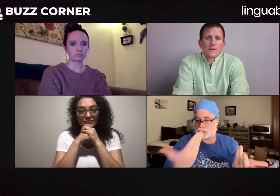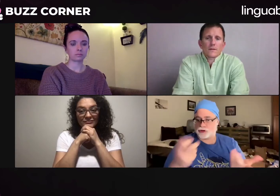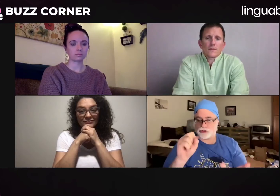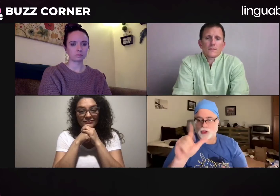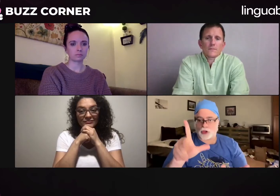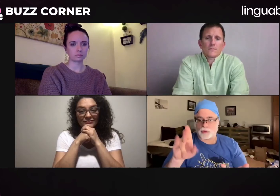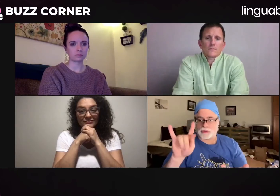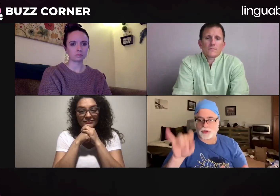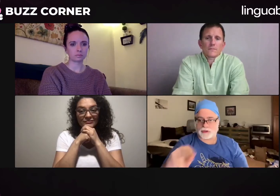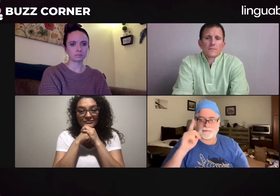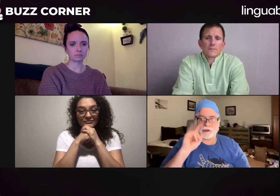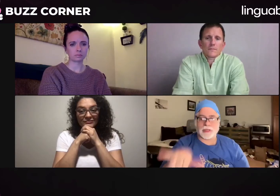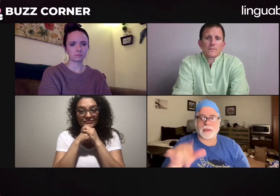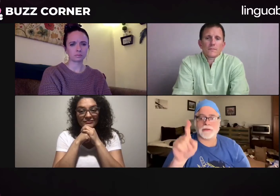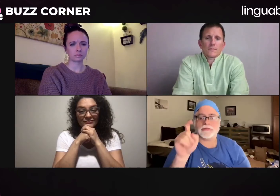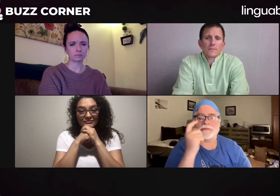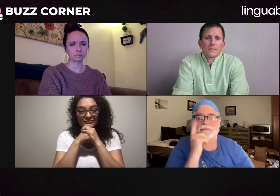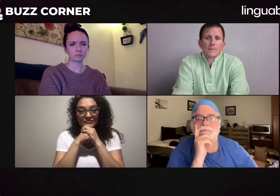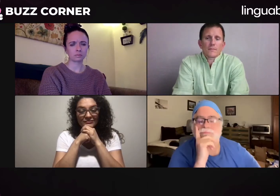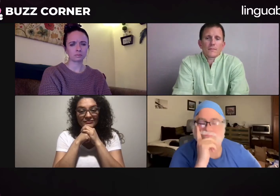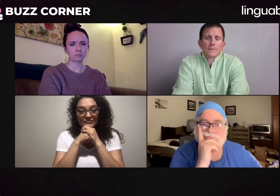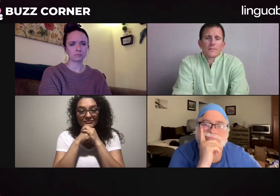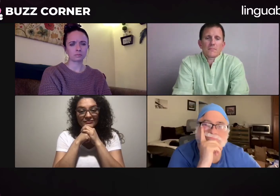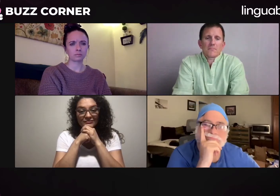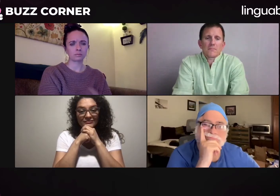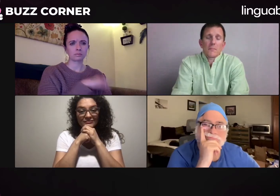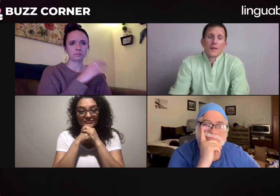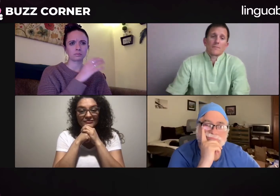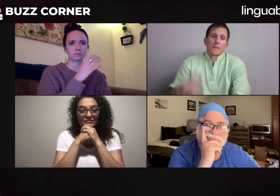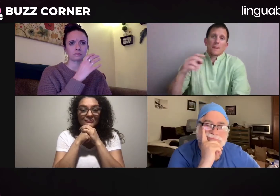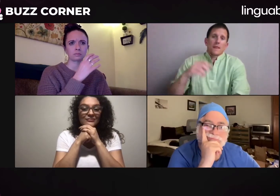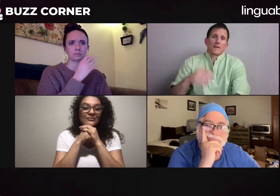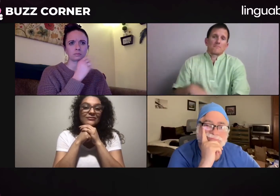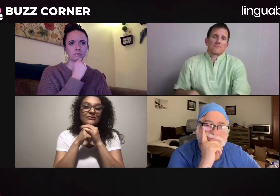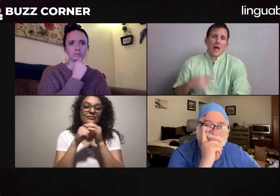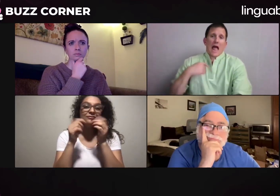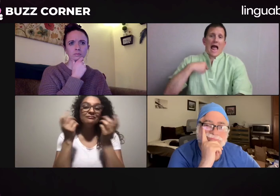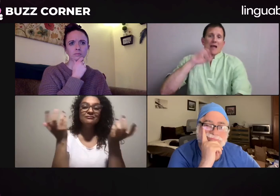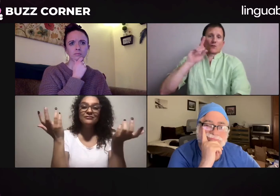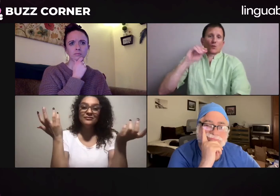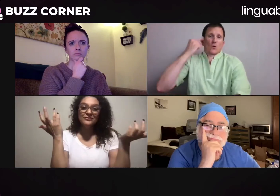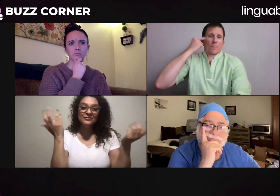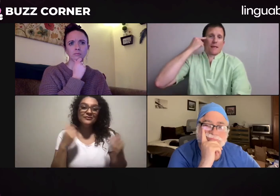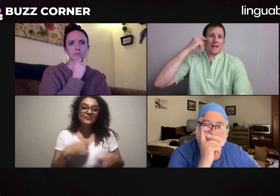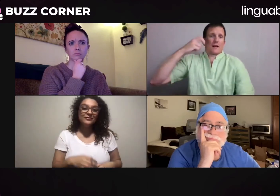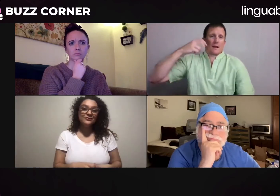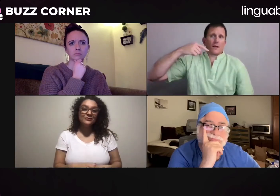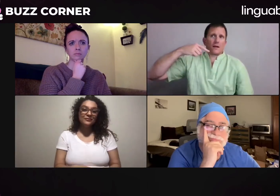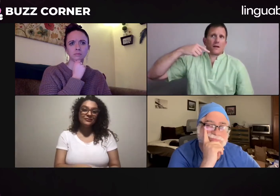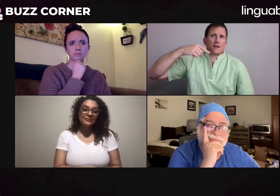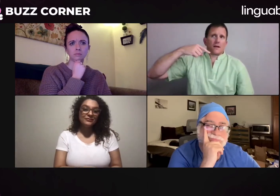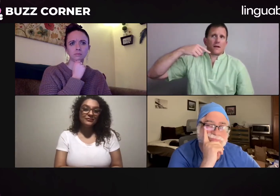So what's a good position for like a punitive decision? And this is lucky.